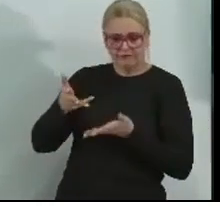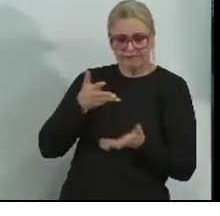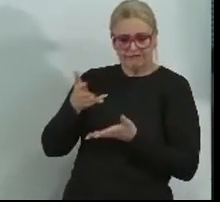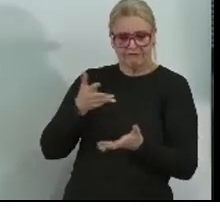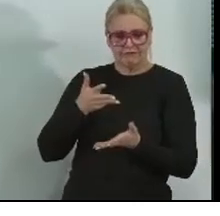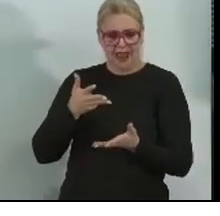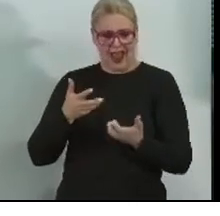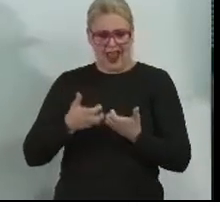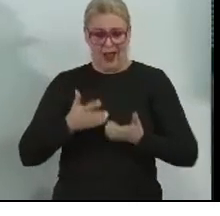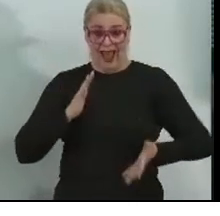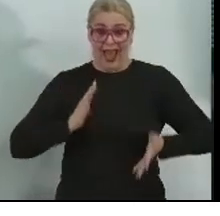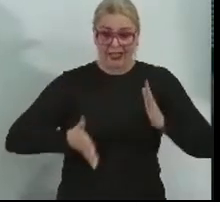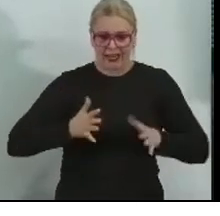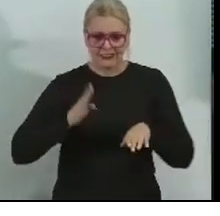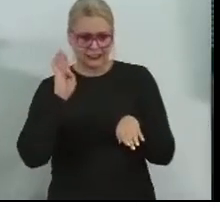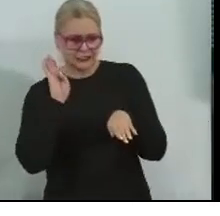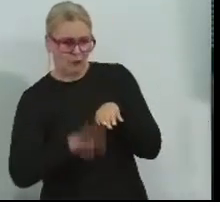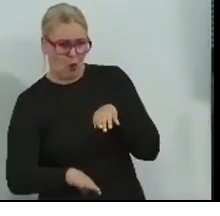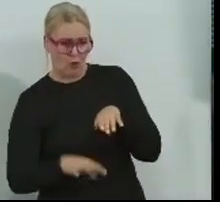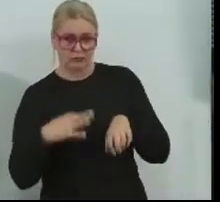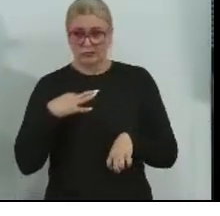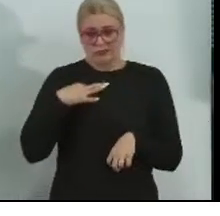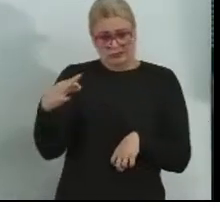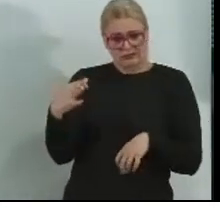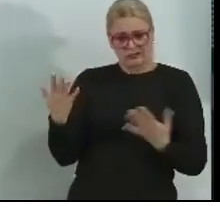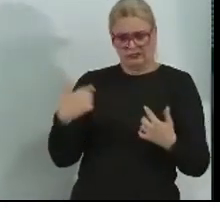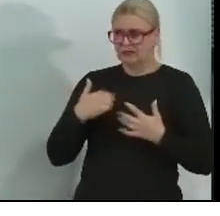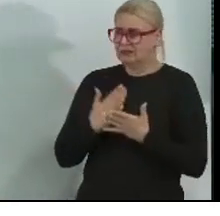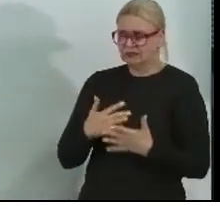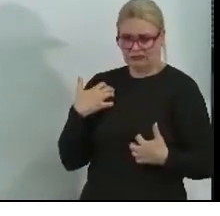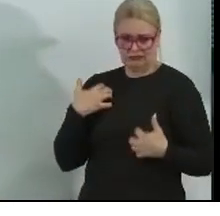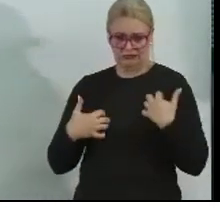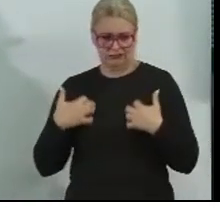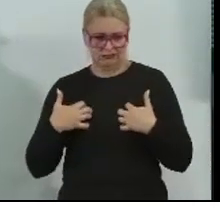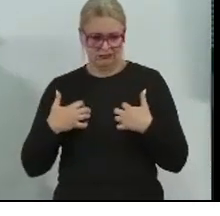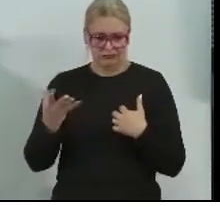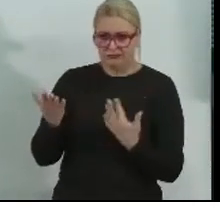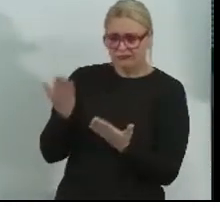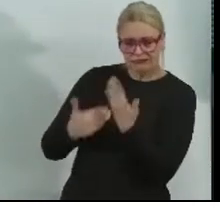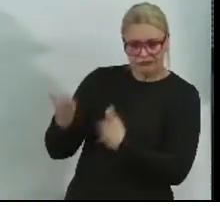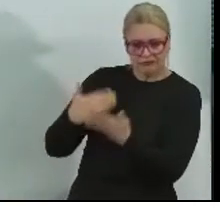I'll start with you, Jodie, you are a commentator in the Paralympics this, this summer, amongst